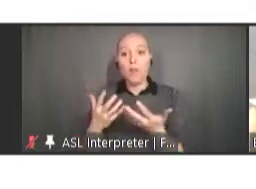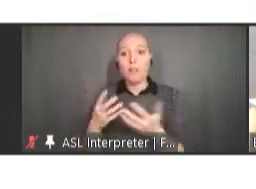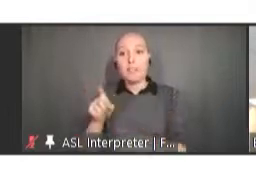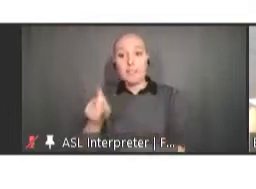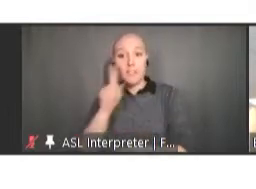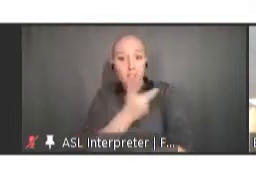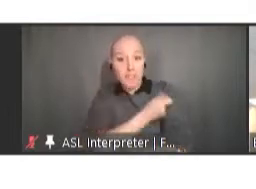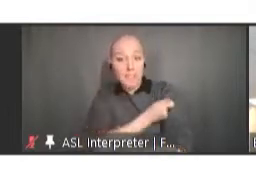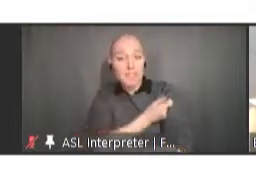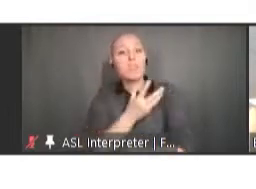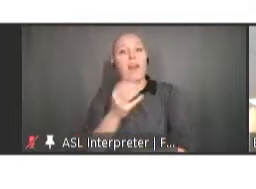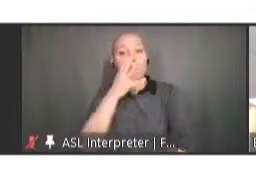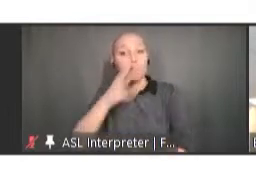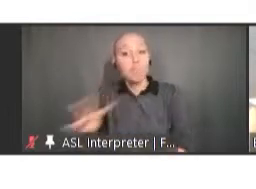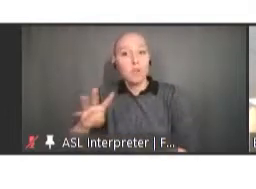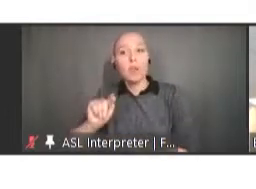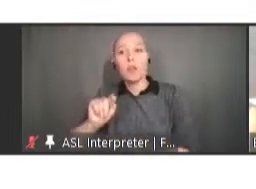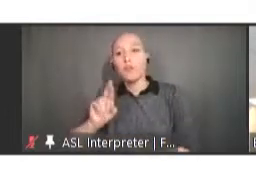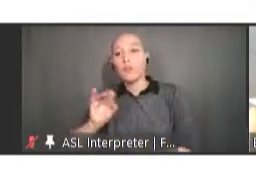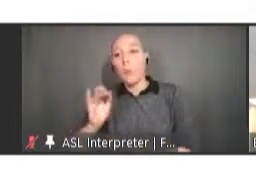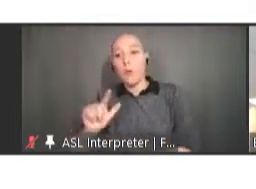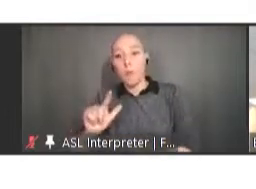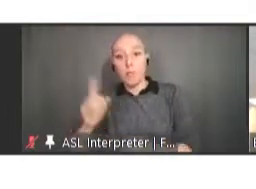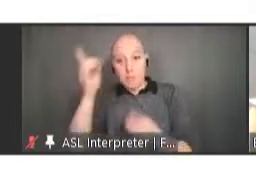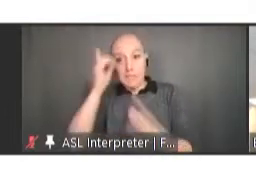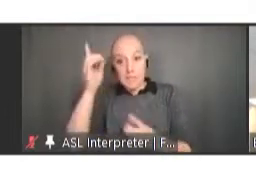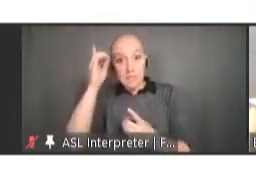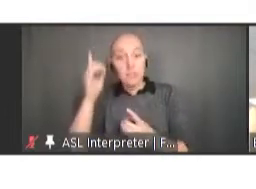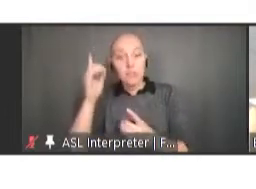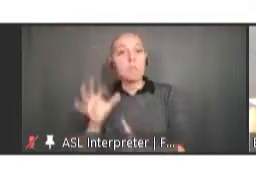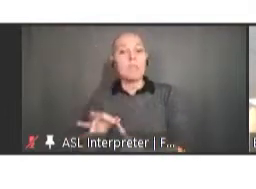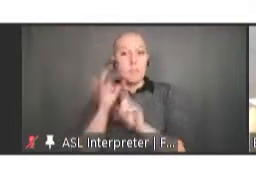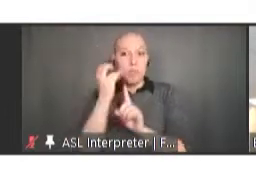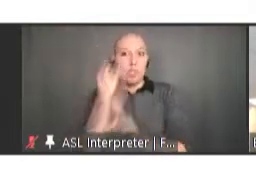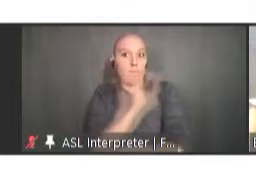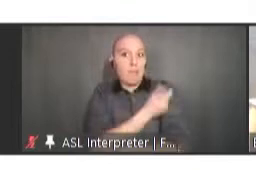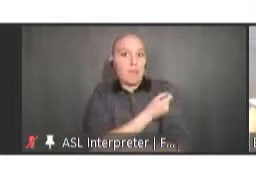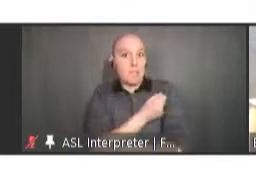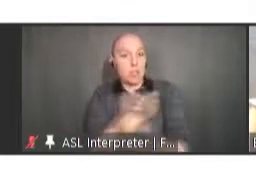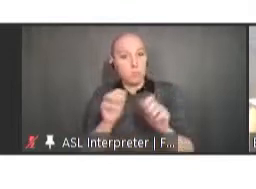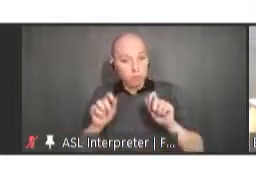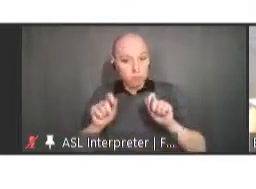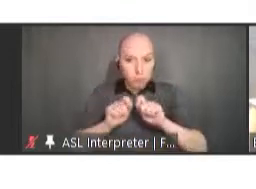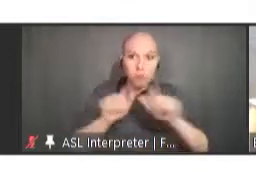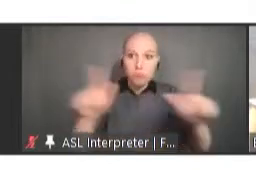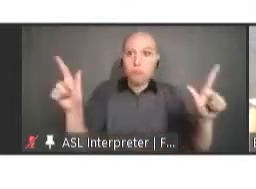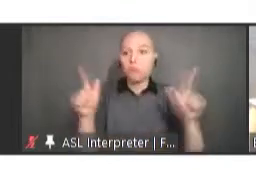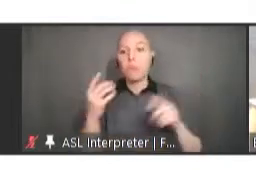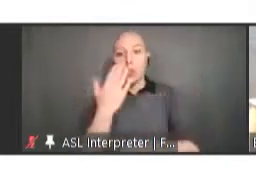is truly to be an equitable force for good around the world. Dr. Mehl's presentation on WHO efforts